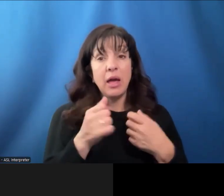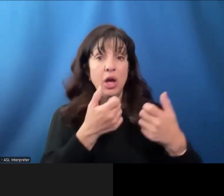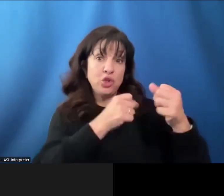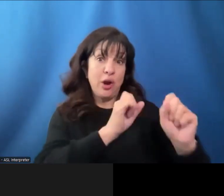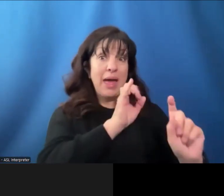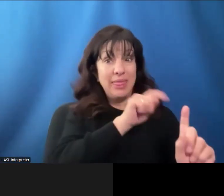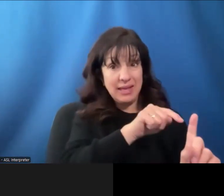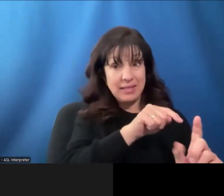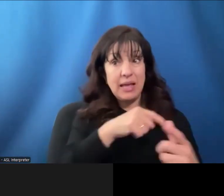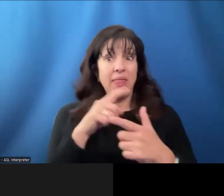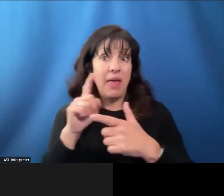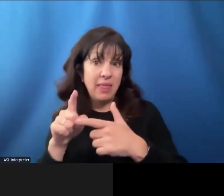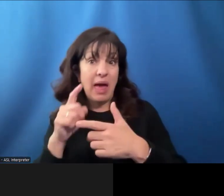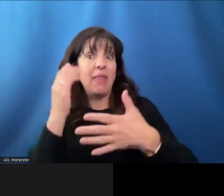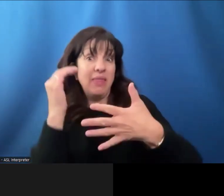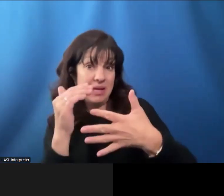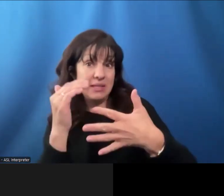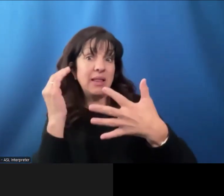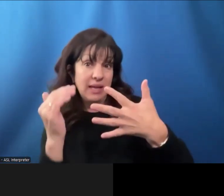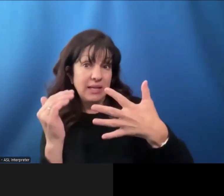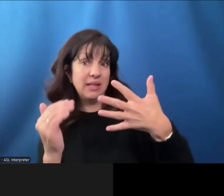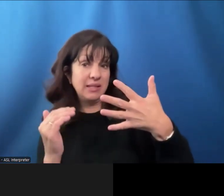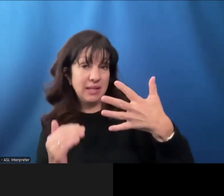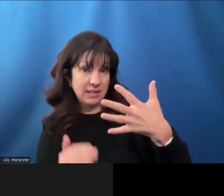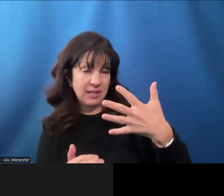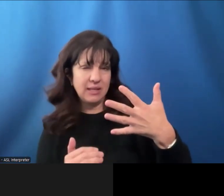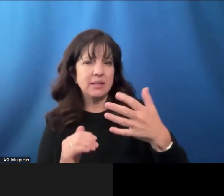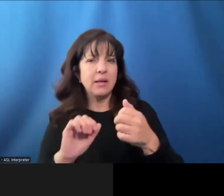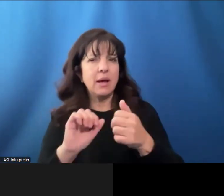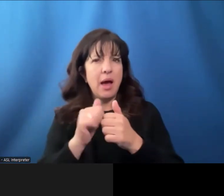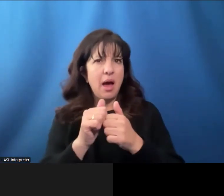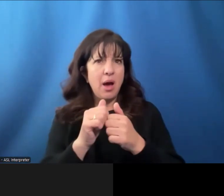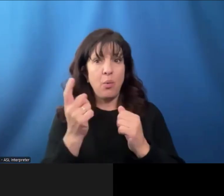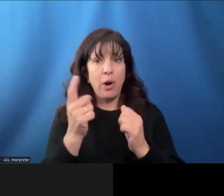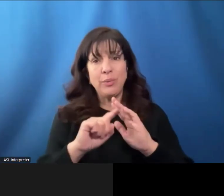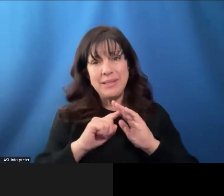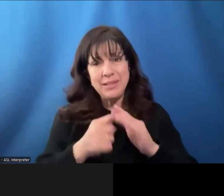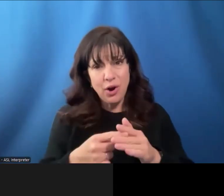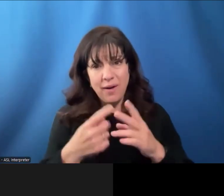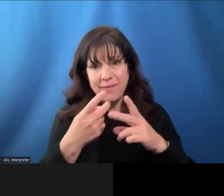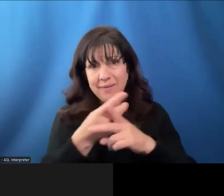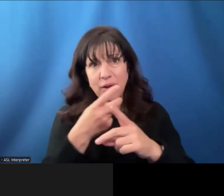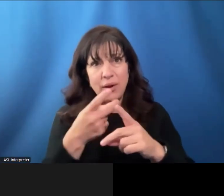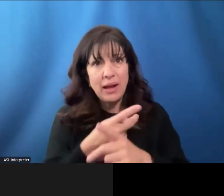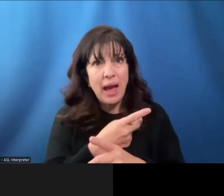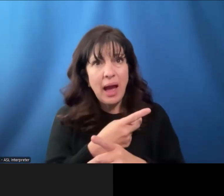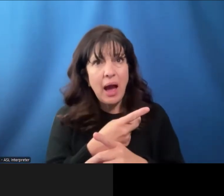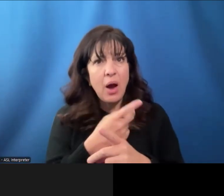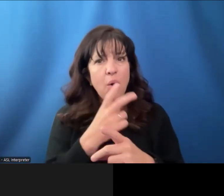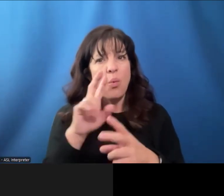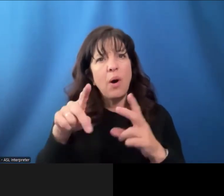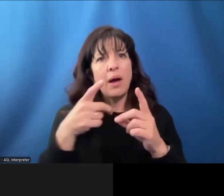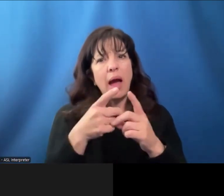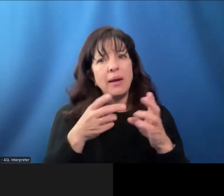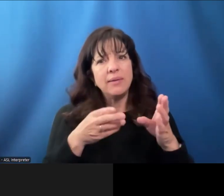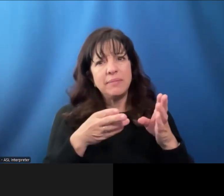this, and then this, and then this, or kind of where do we start figuring out, and what kind of path do we take until we